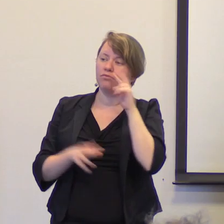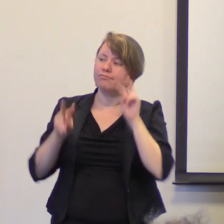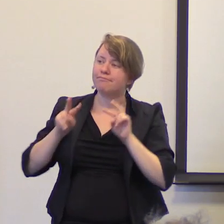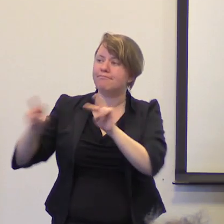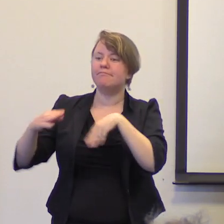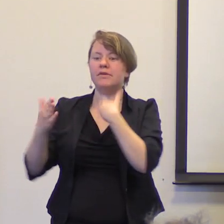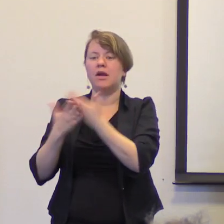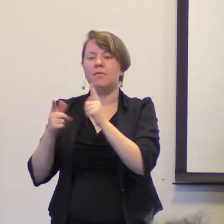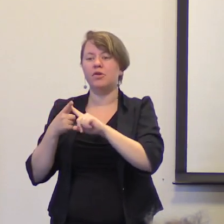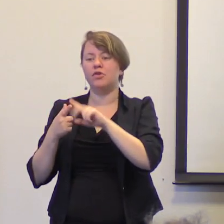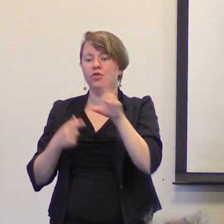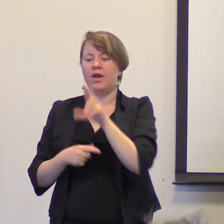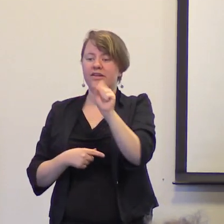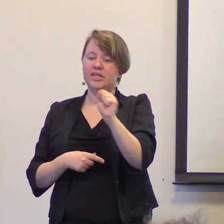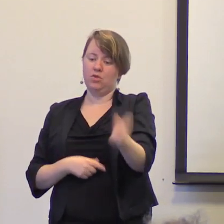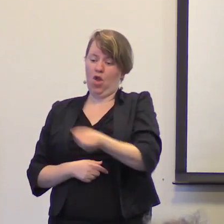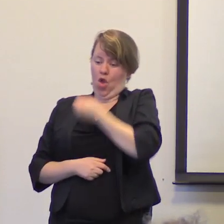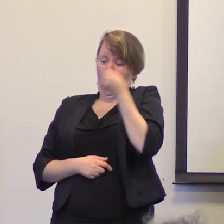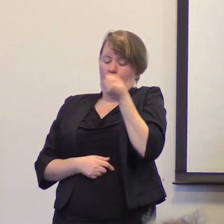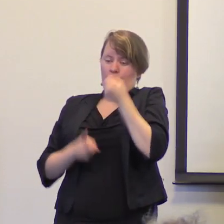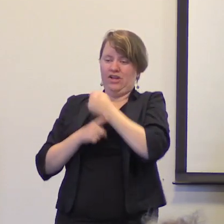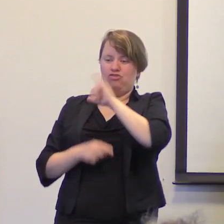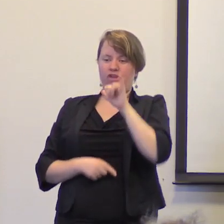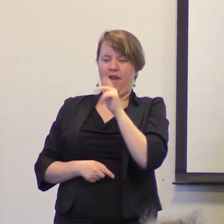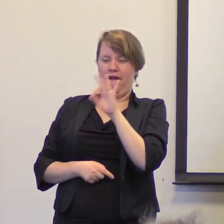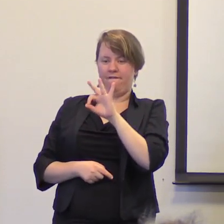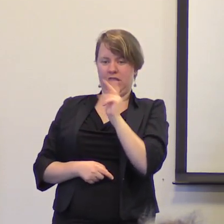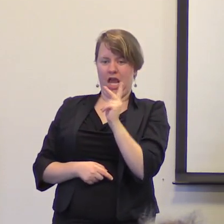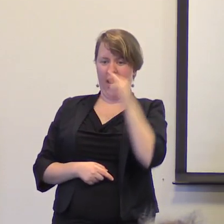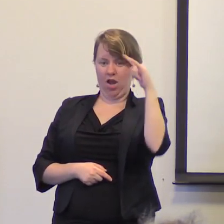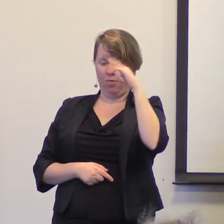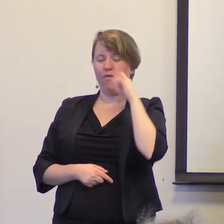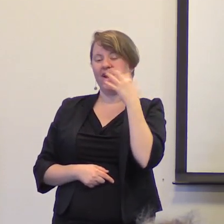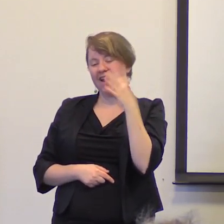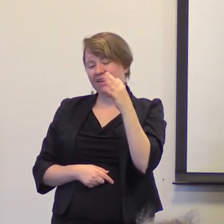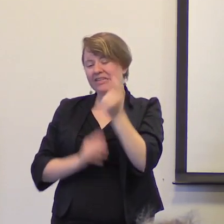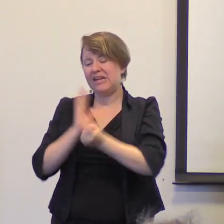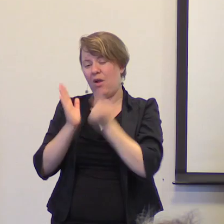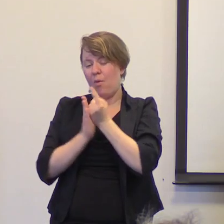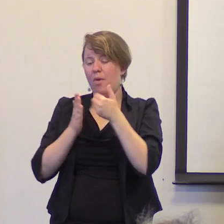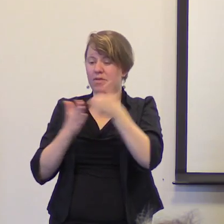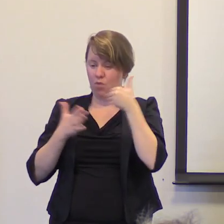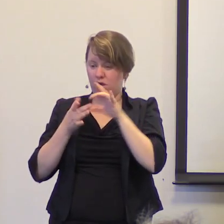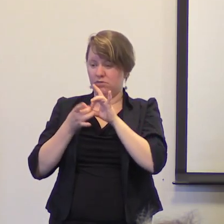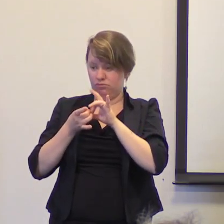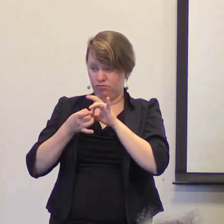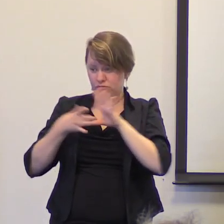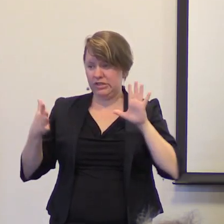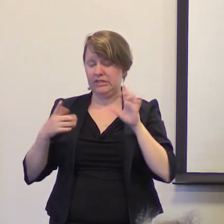He was detained at JFK Airport for 19 hours before he was finally released due to the lawsuit.